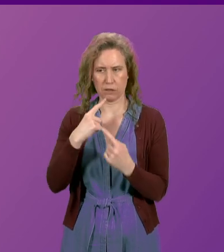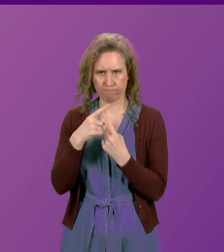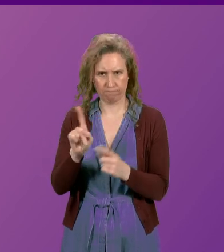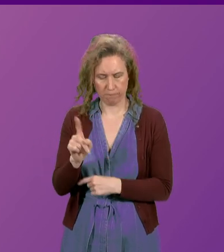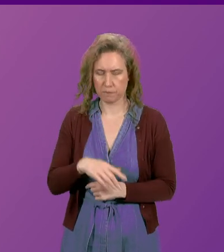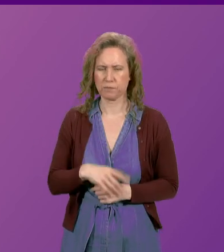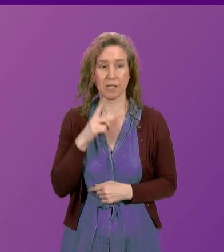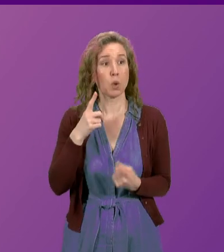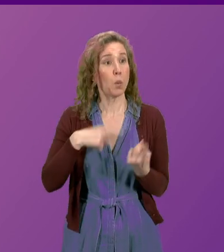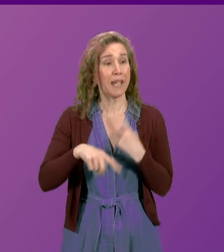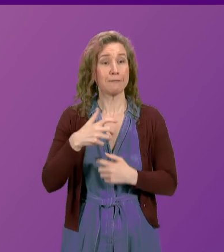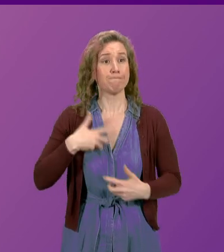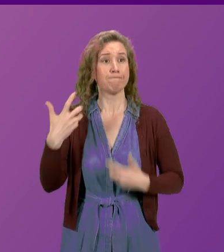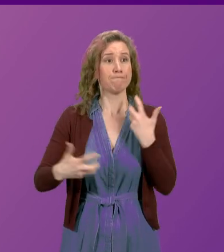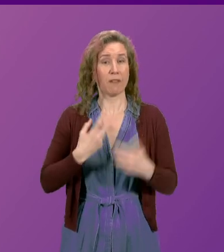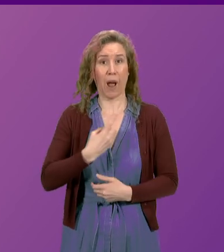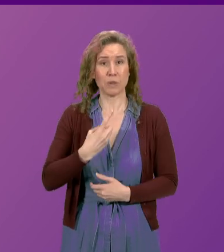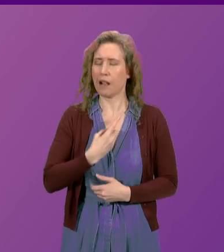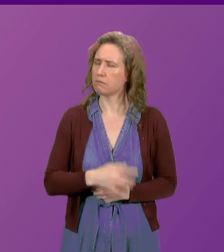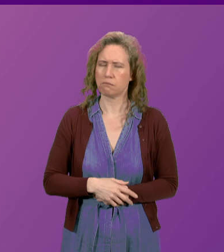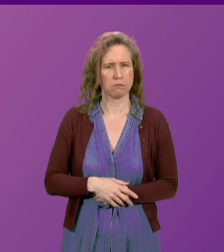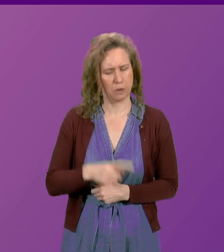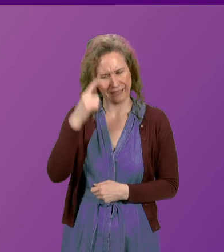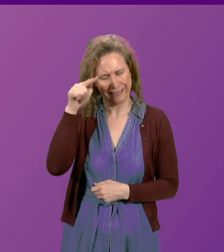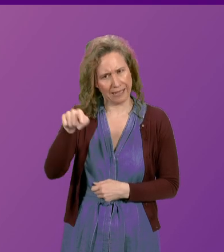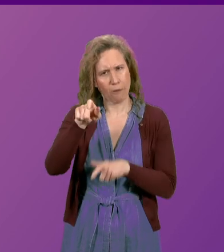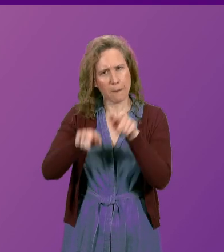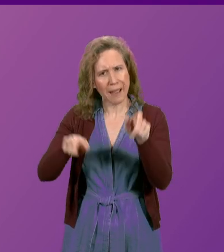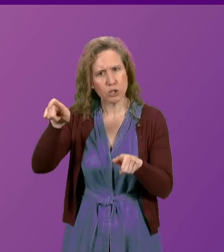“We don’t complain for ourselves but for the patient. There are no screens to go